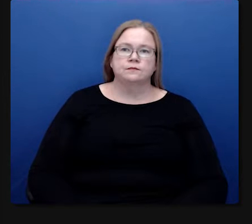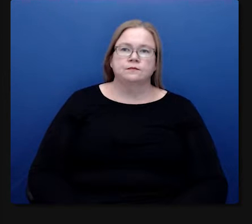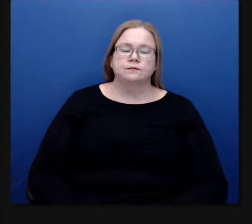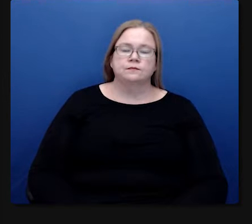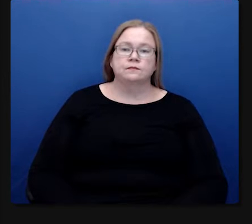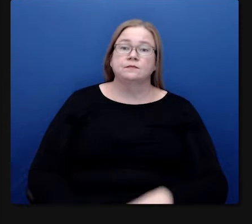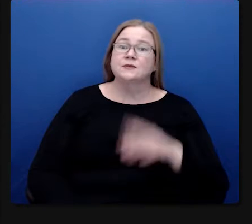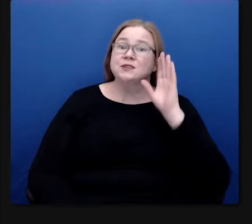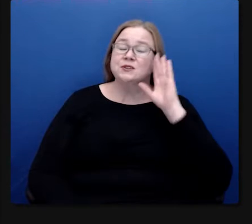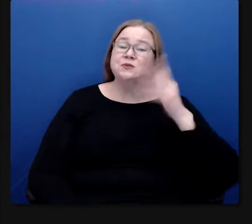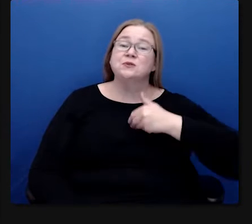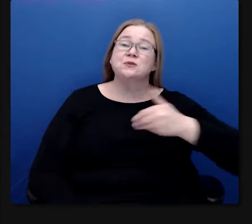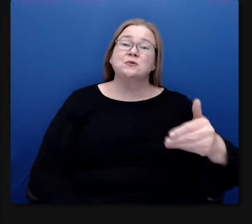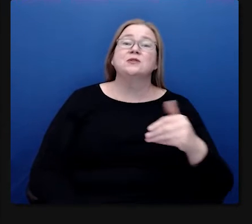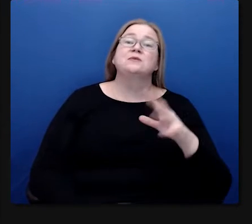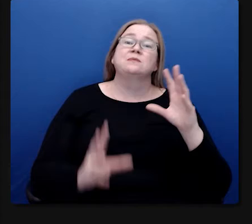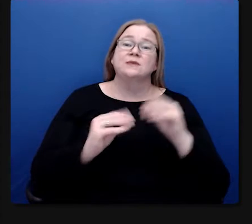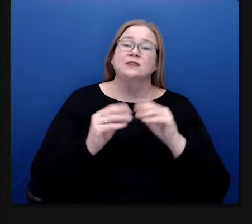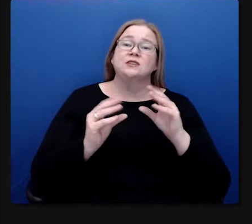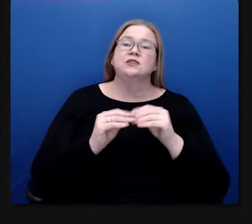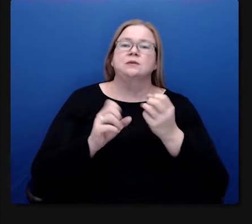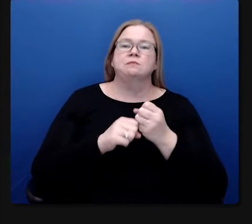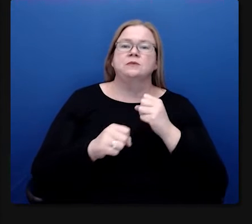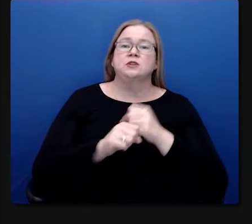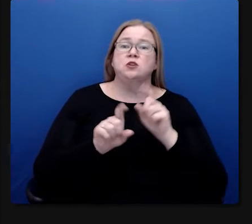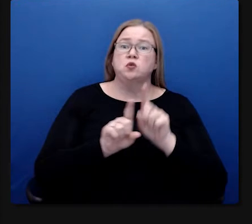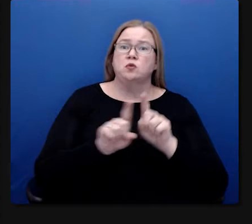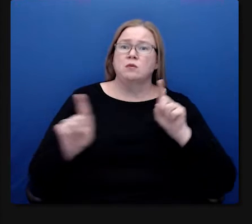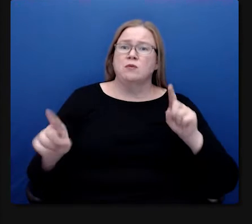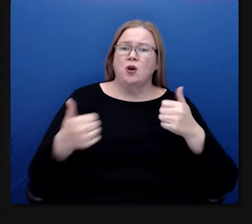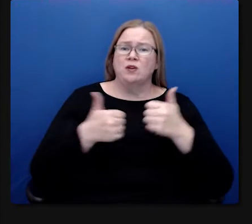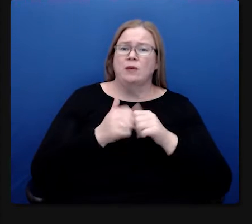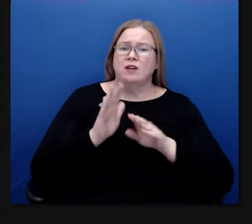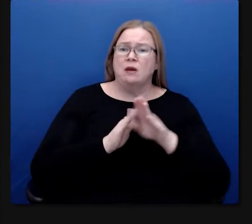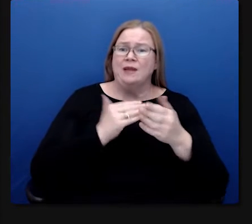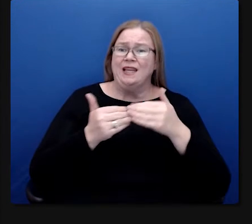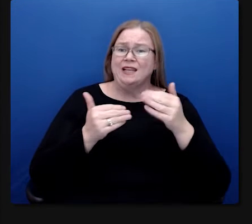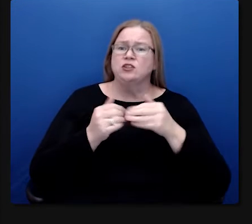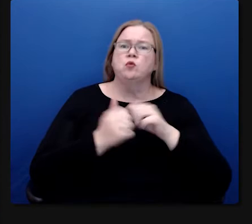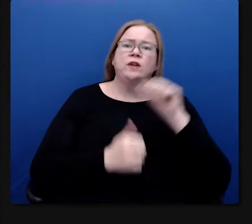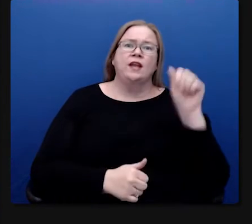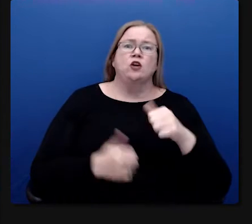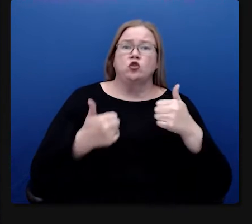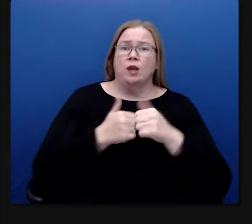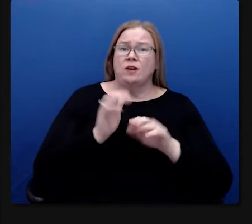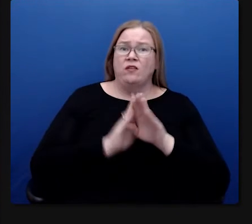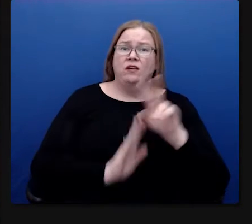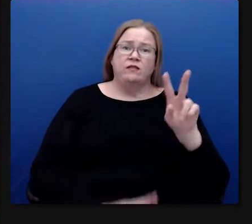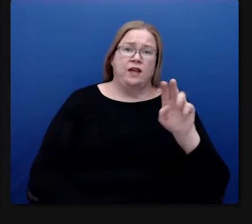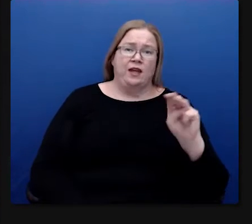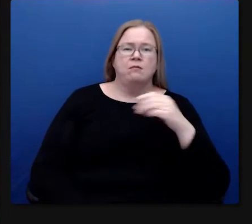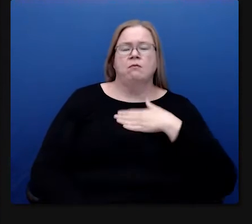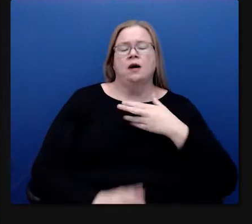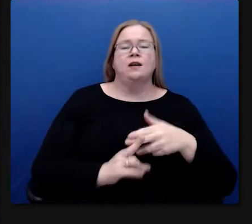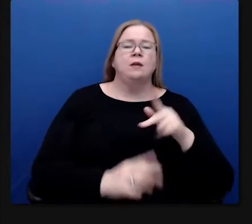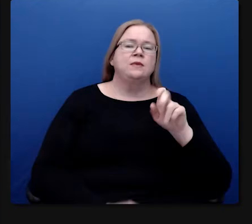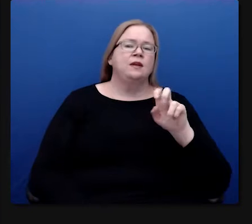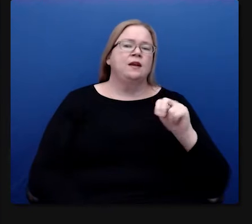Hello and welcome to the session, "Make Remote Game Development Easy with Azure Game Development VM." My name is Ken Haines, and I'm a principal engineer